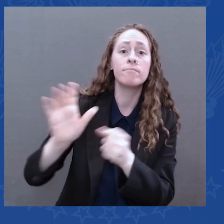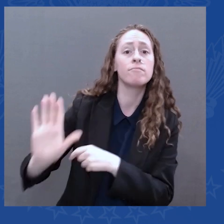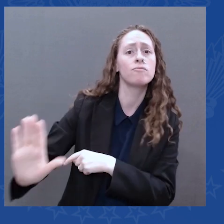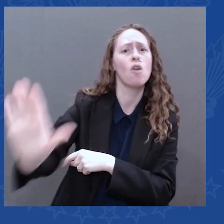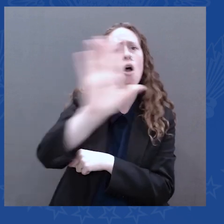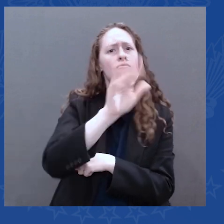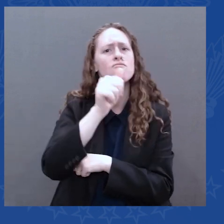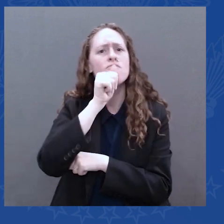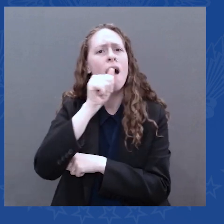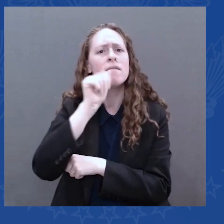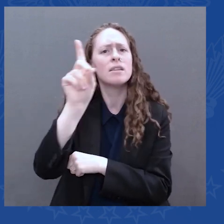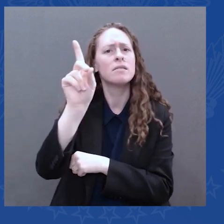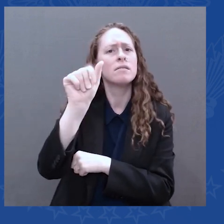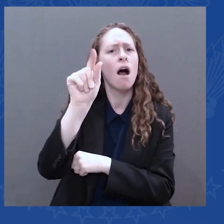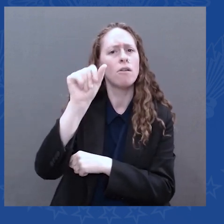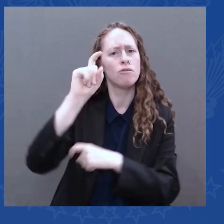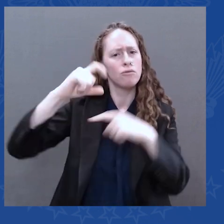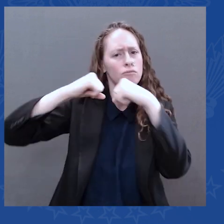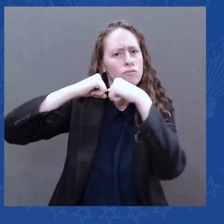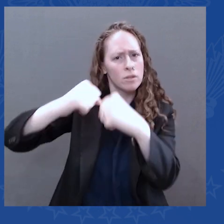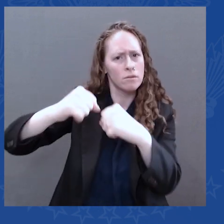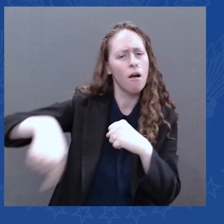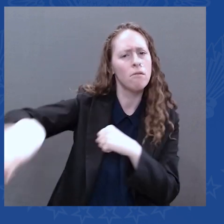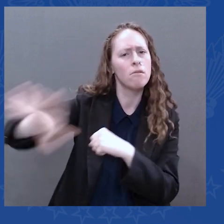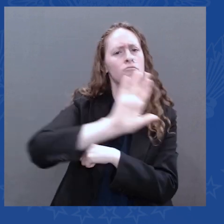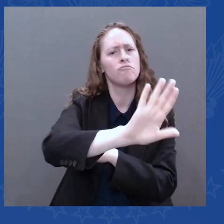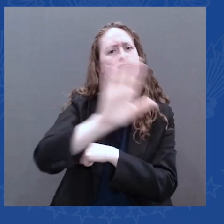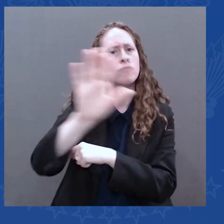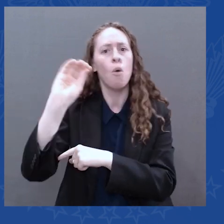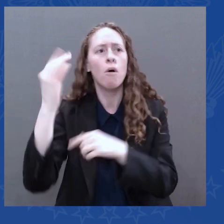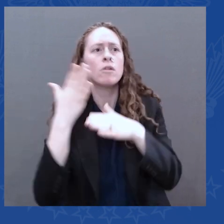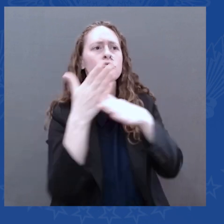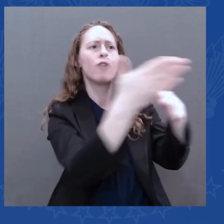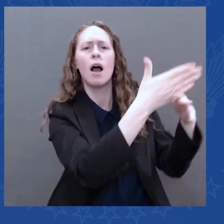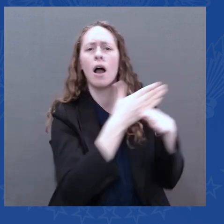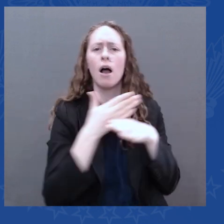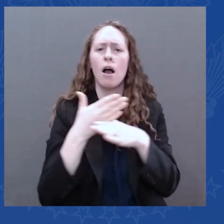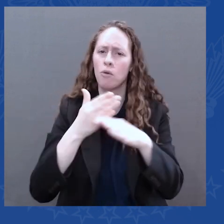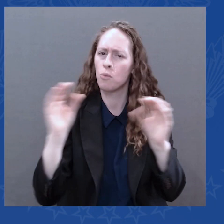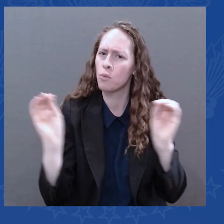And it's going to allow the European Commission to once again authorize transatlantic data